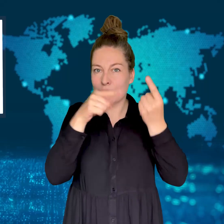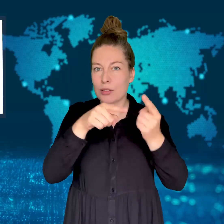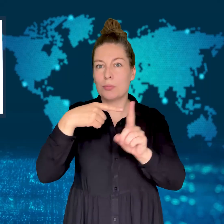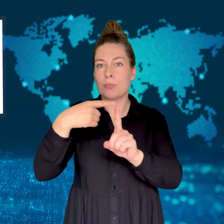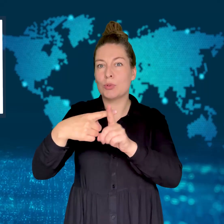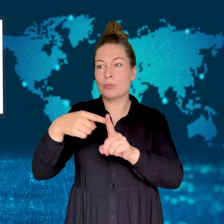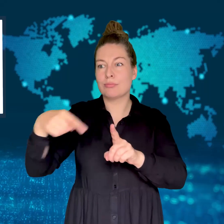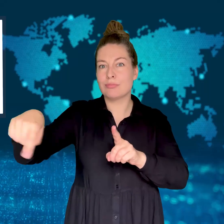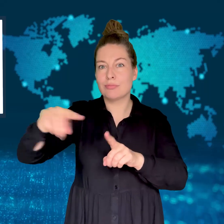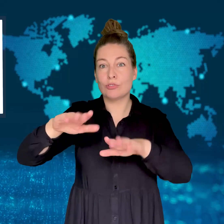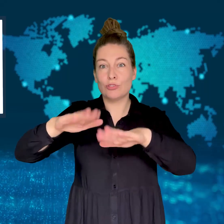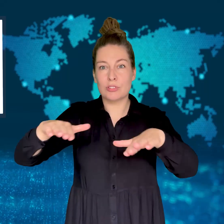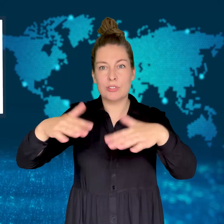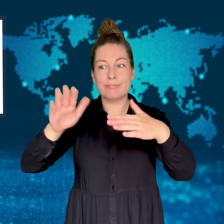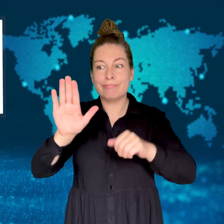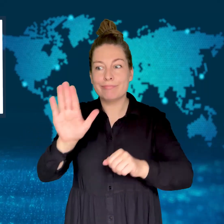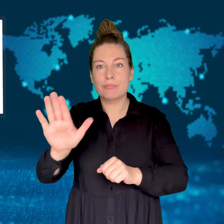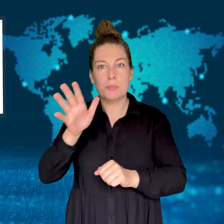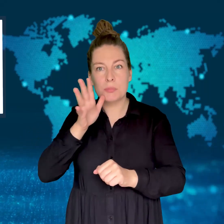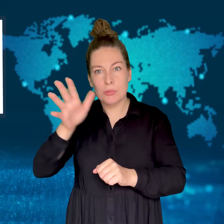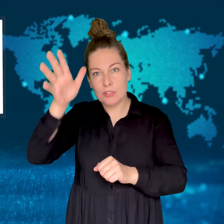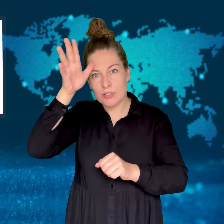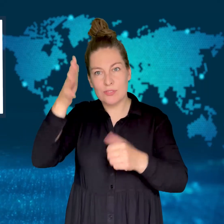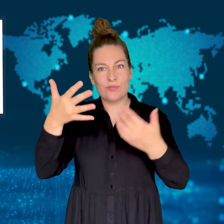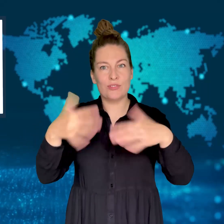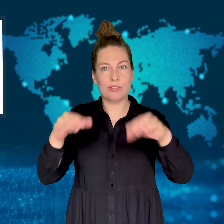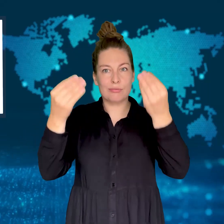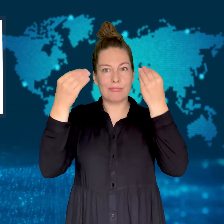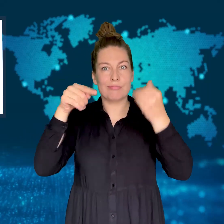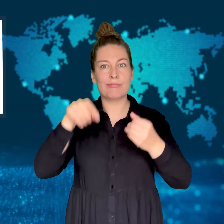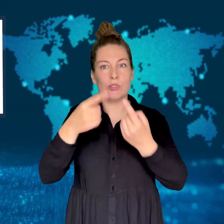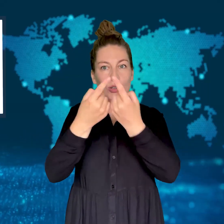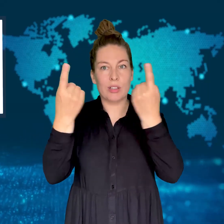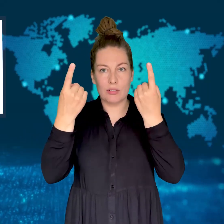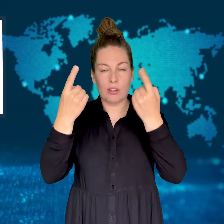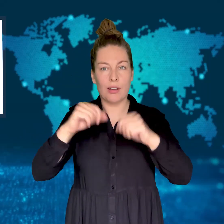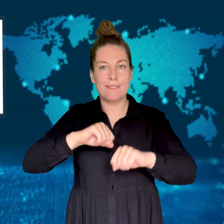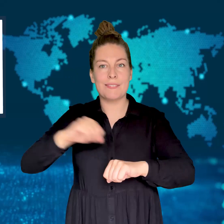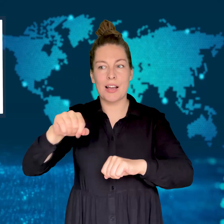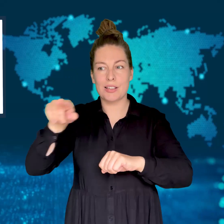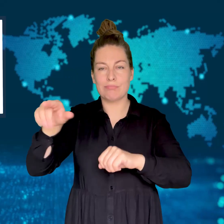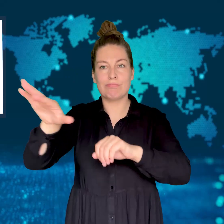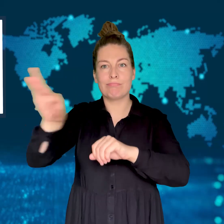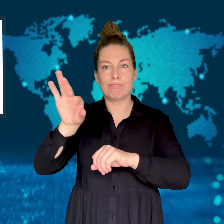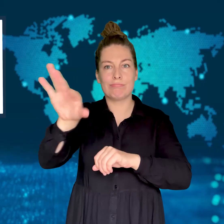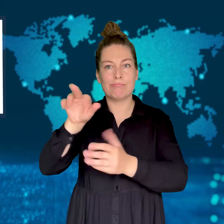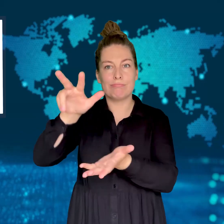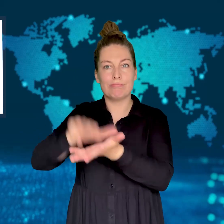those students are predominantly white.